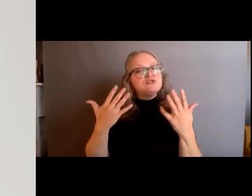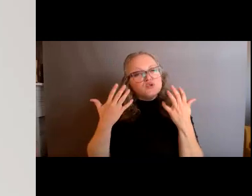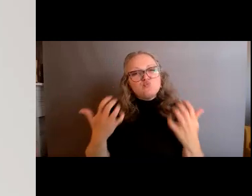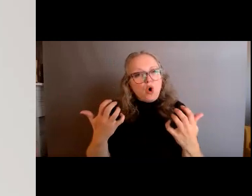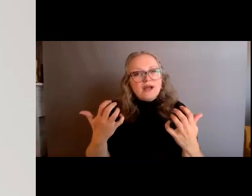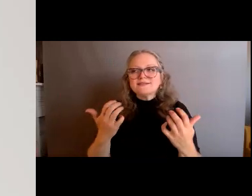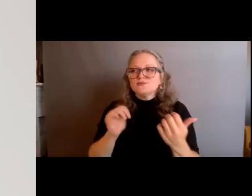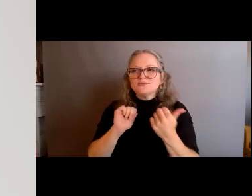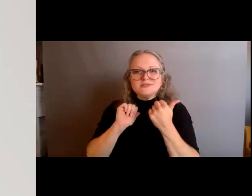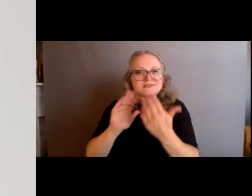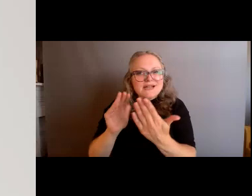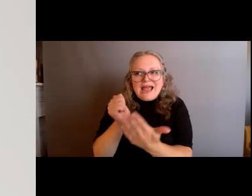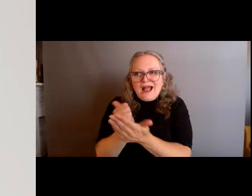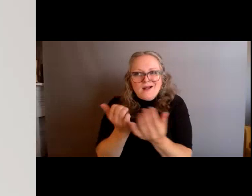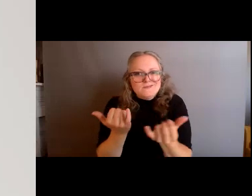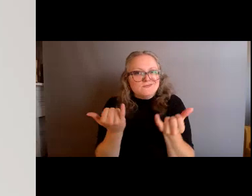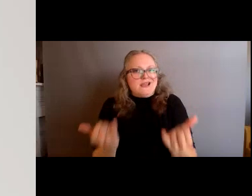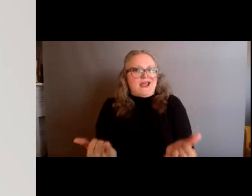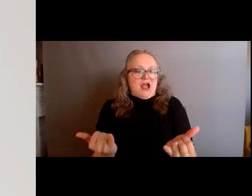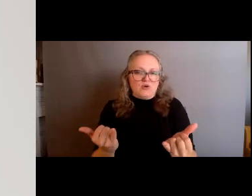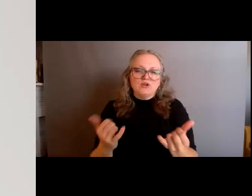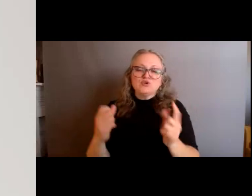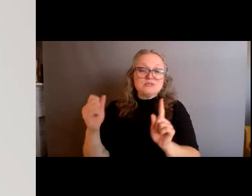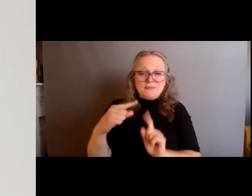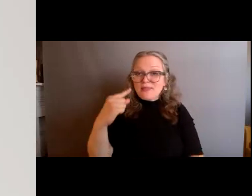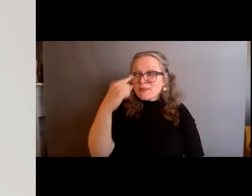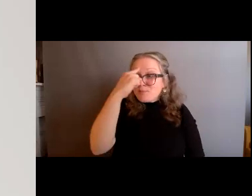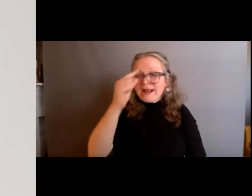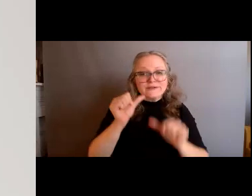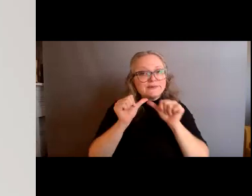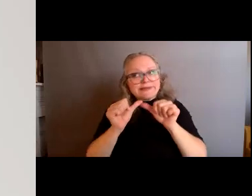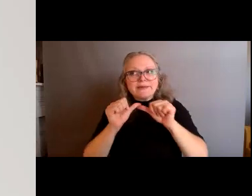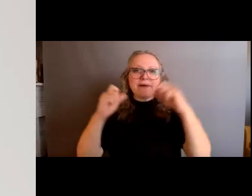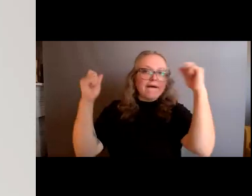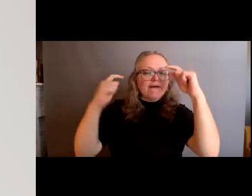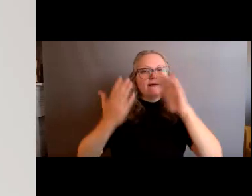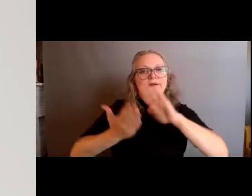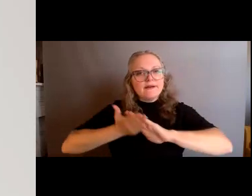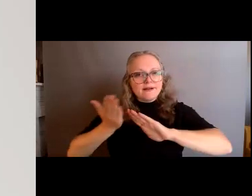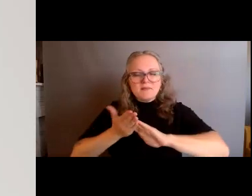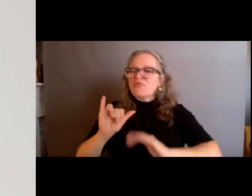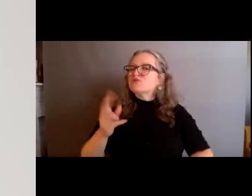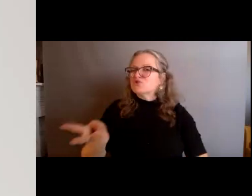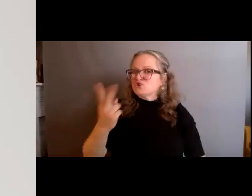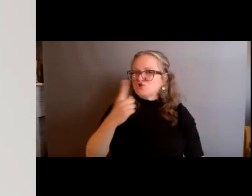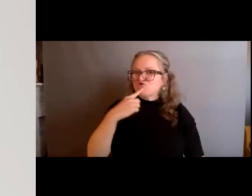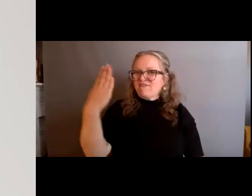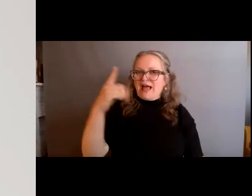We want to get it taken care of and it's always gonna be. Those are the two red flags. Can't hear in background noise.